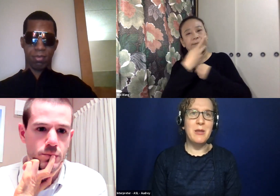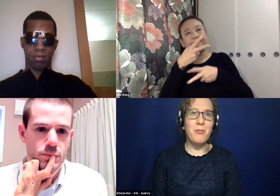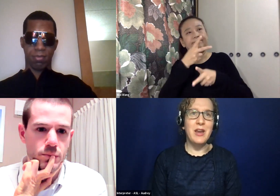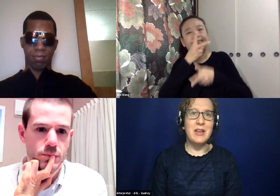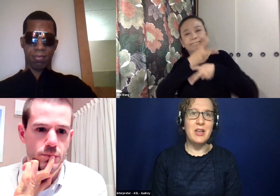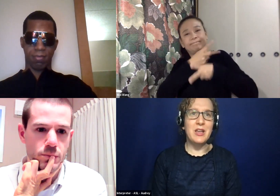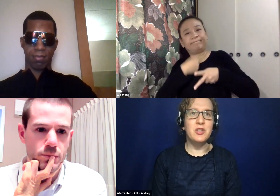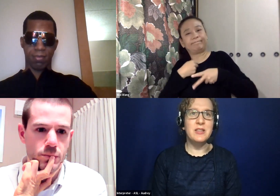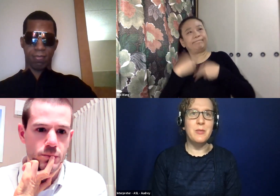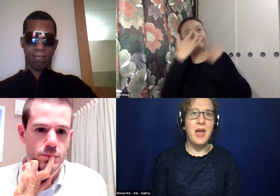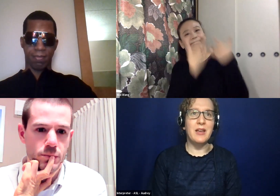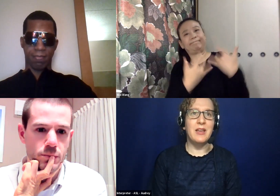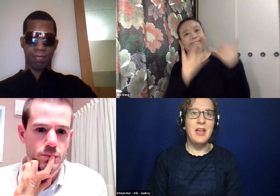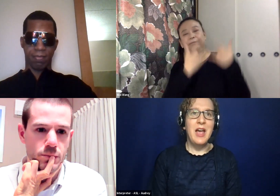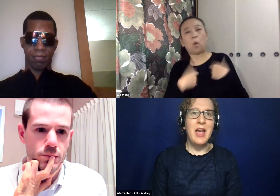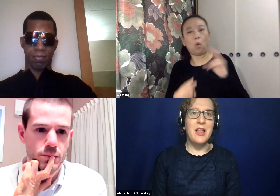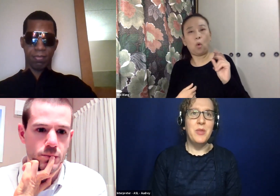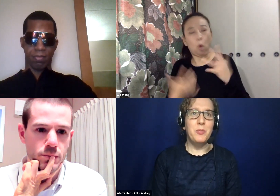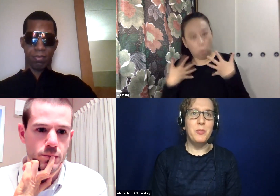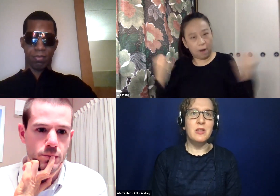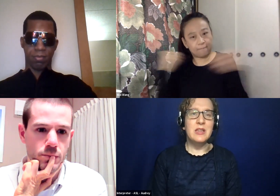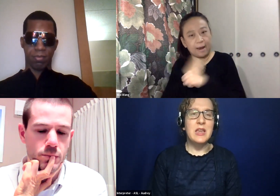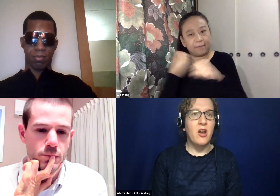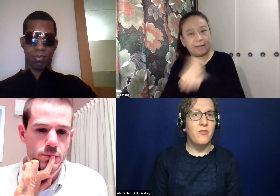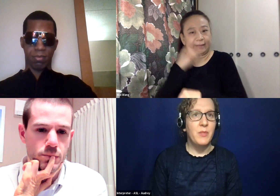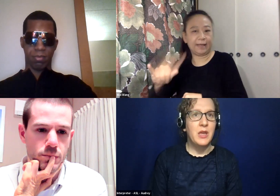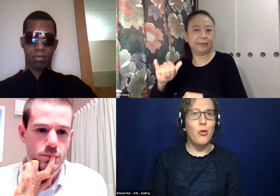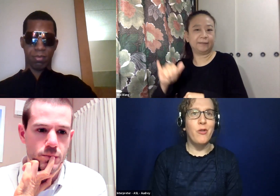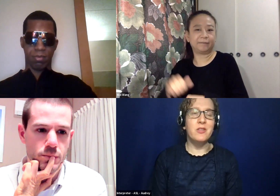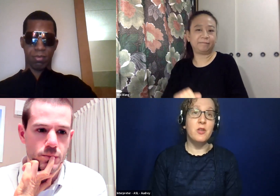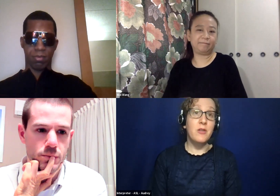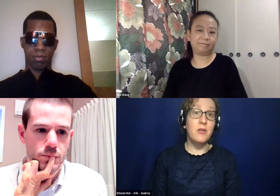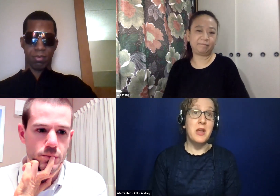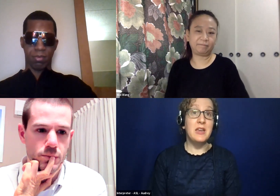need to keep fighting. I couldn't just sit back and let people take care of me or feel sorry for